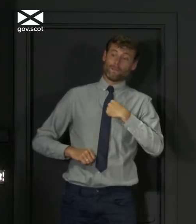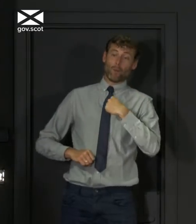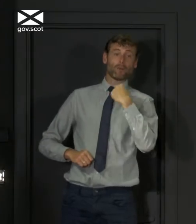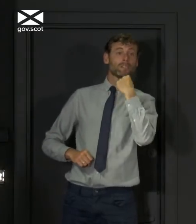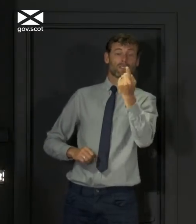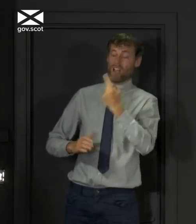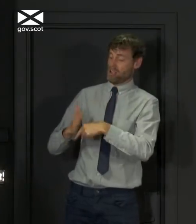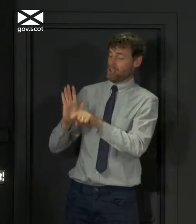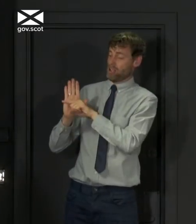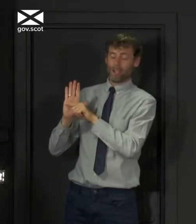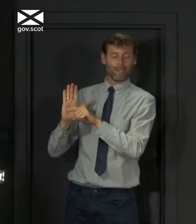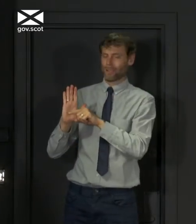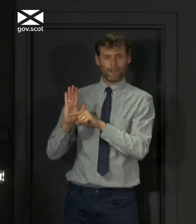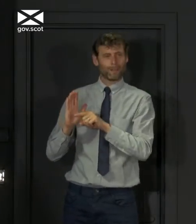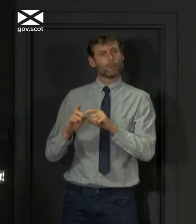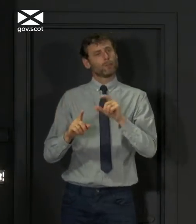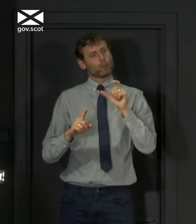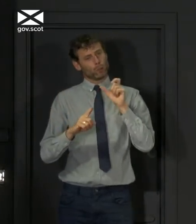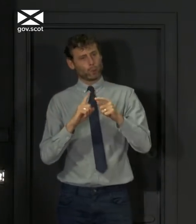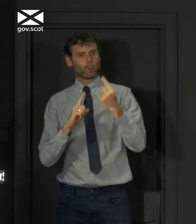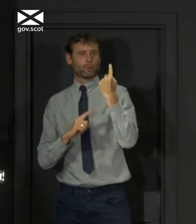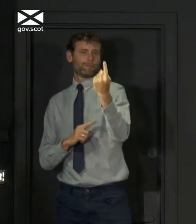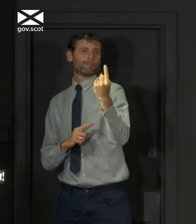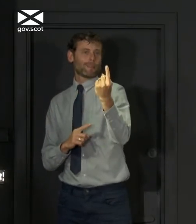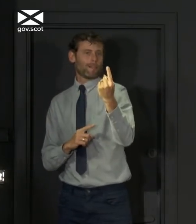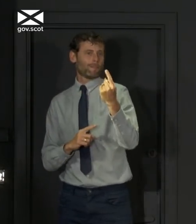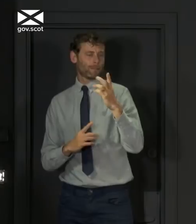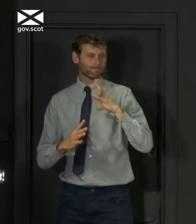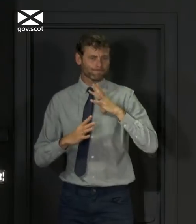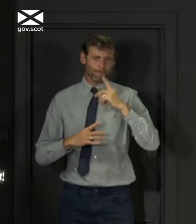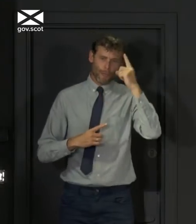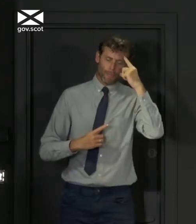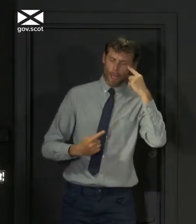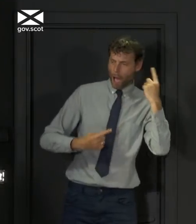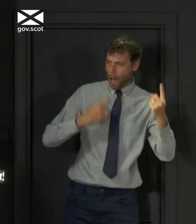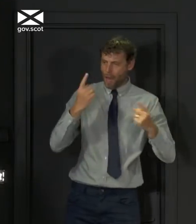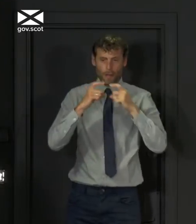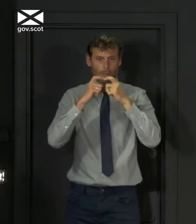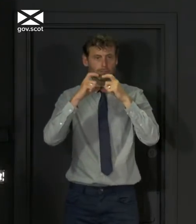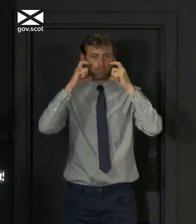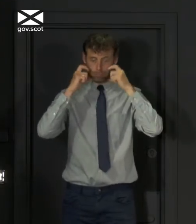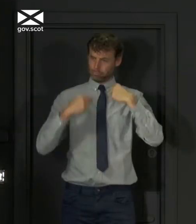of those around you, but if you do it and therefore other people are more encouraged